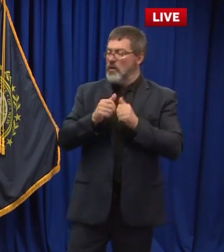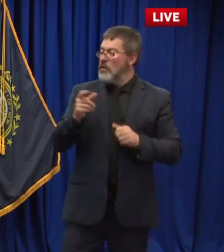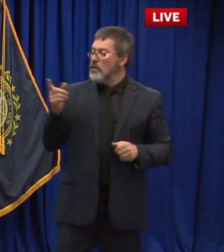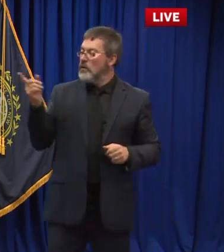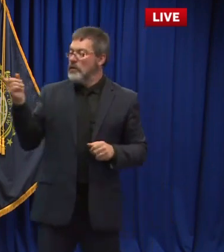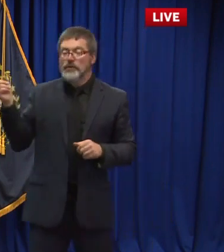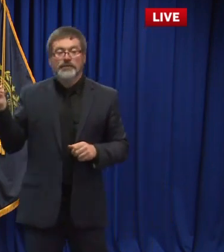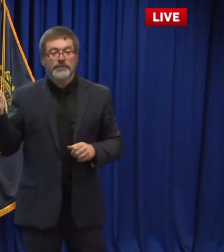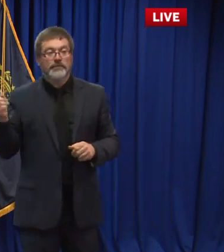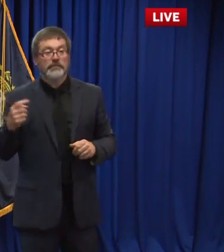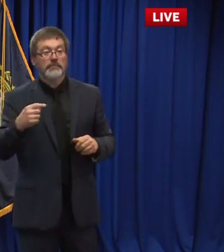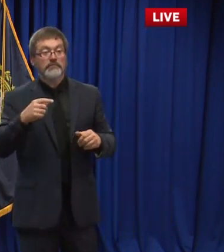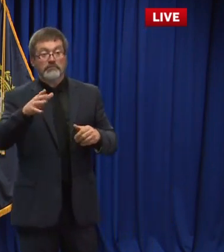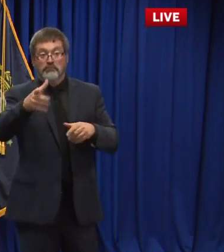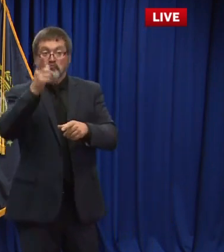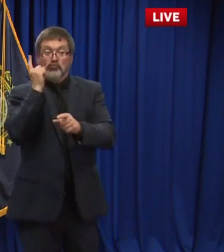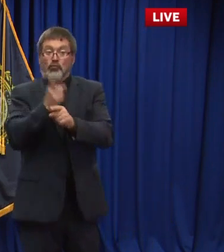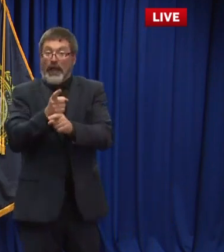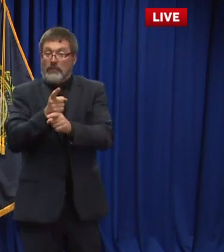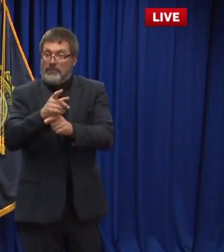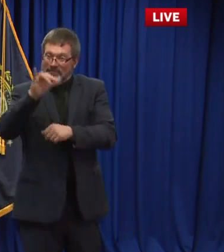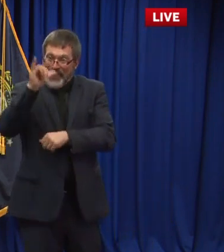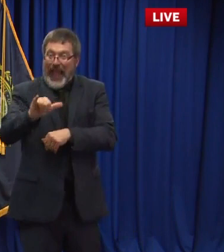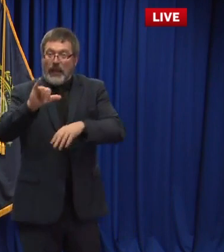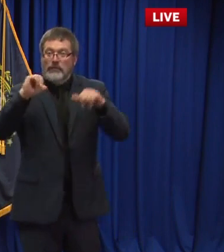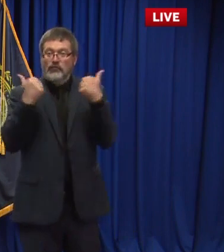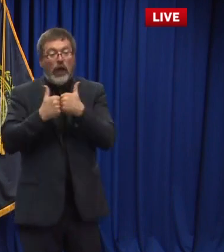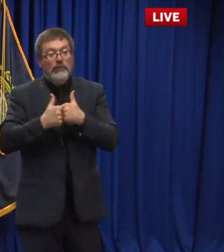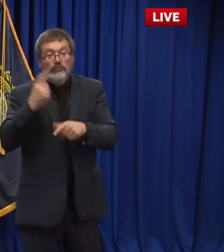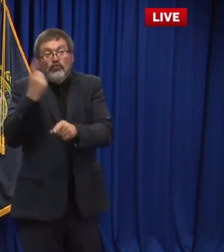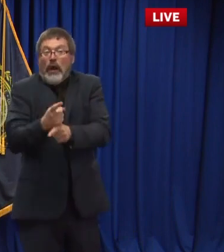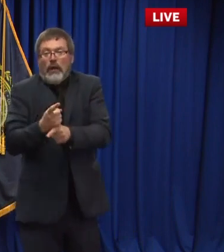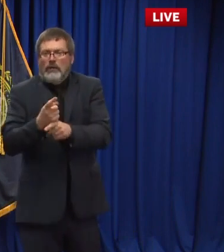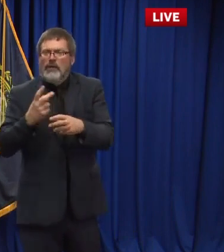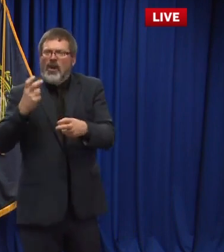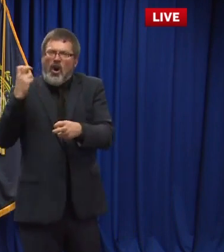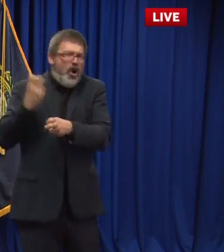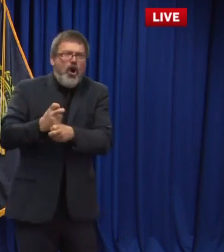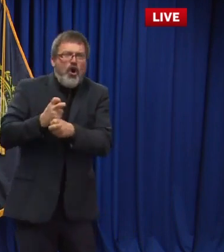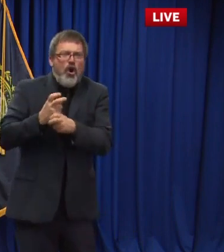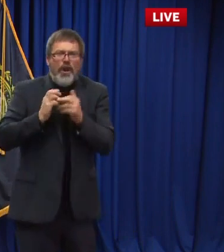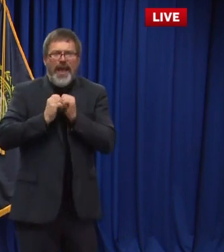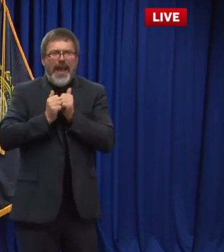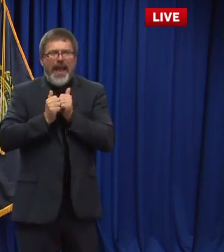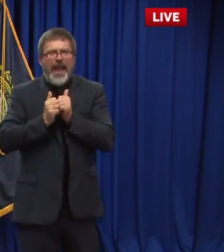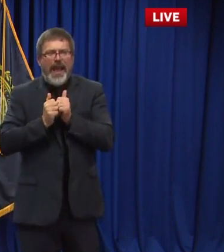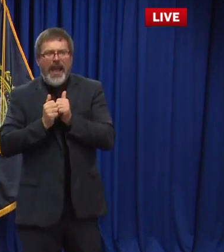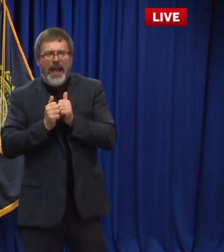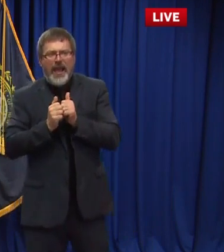MANDATE, HOW WOULD YOU APPROACH THIS? YOU ARE RIGHT.